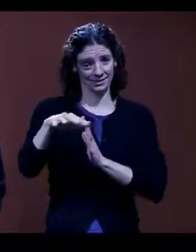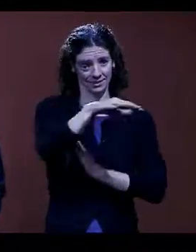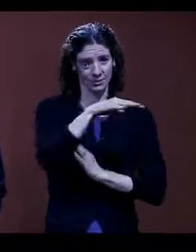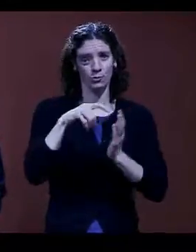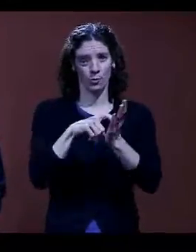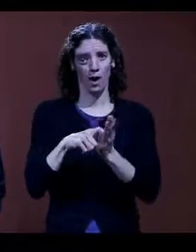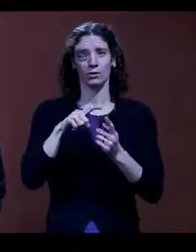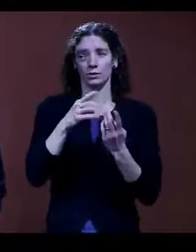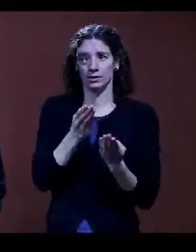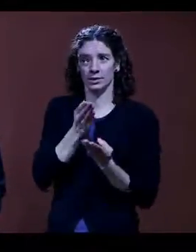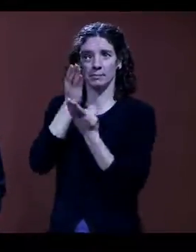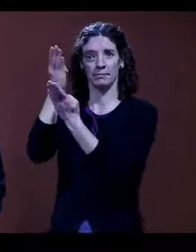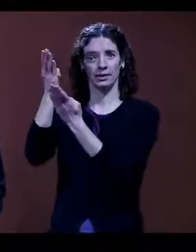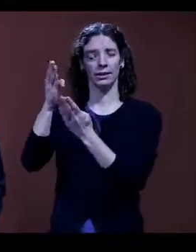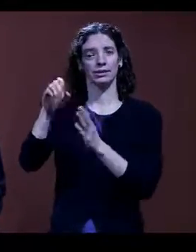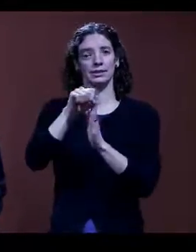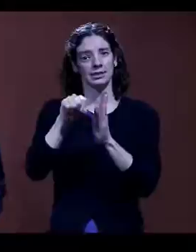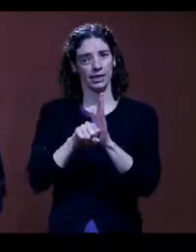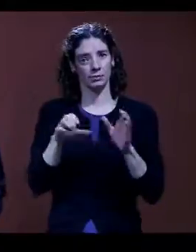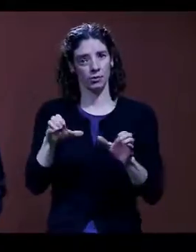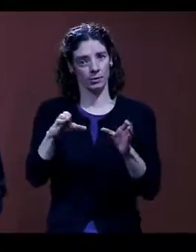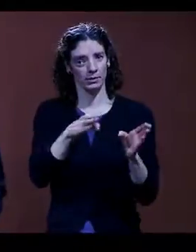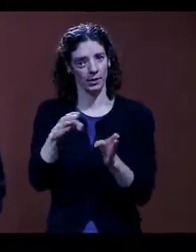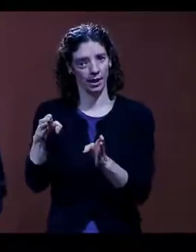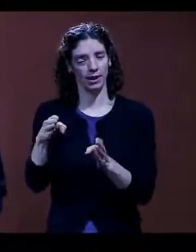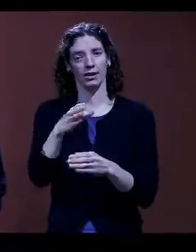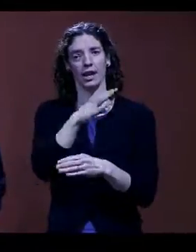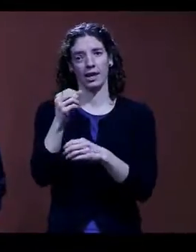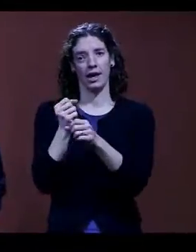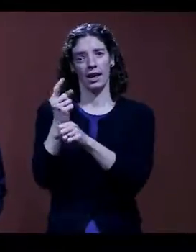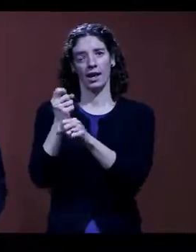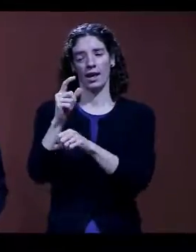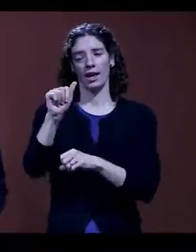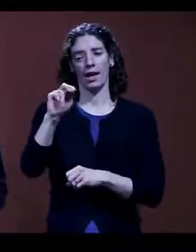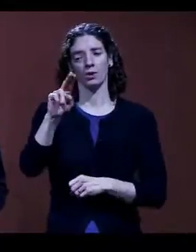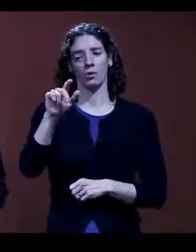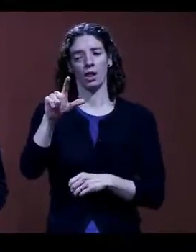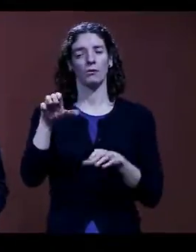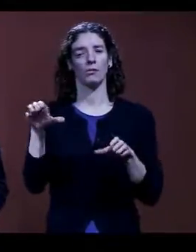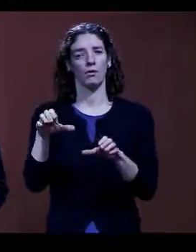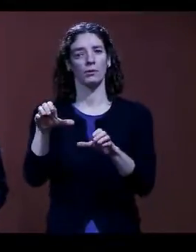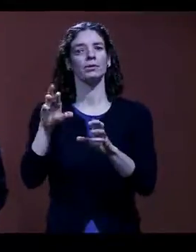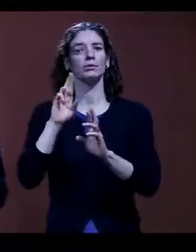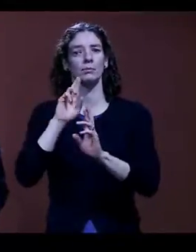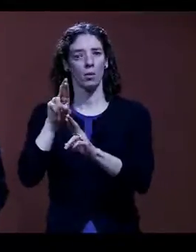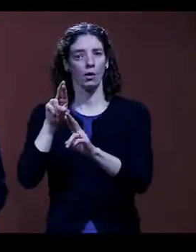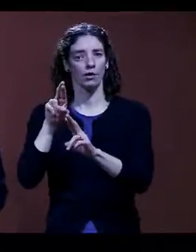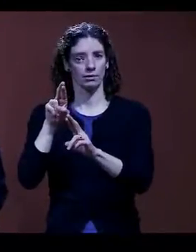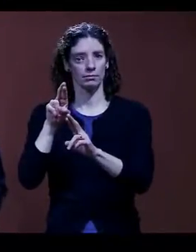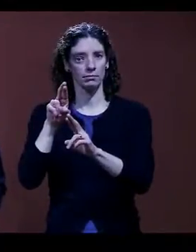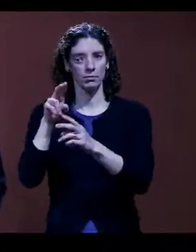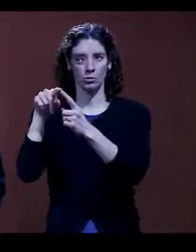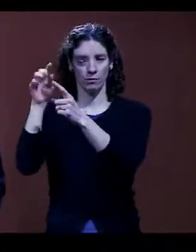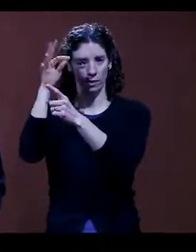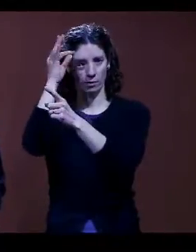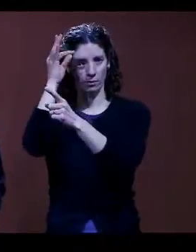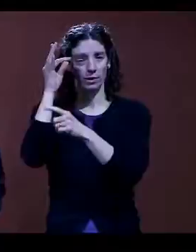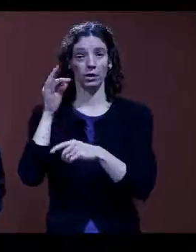a State Performance Plan and an Annual Performance Report. Power points are available to you. In those power points, there are links